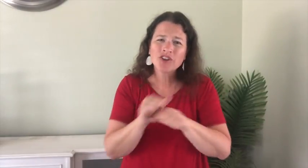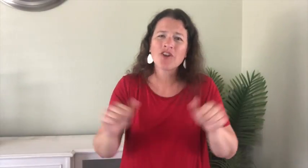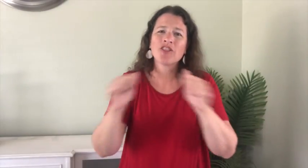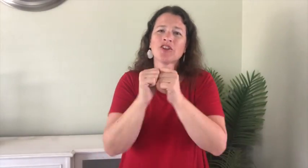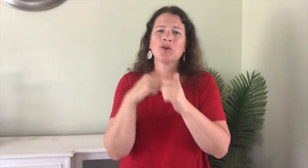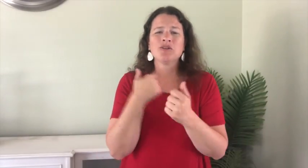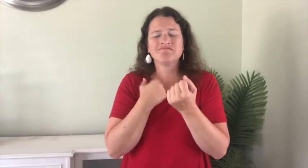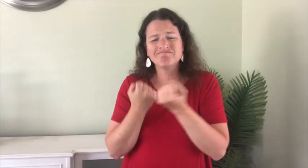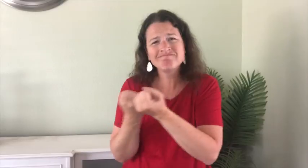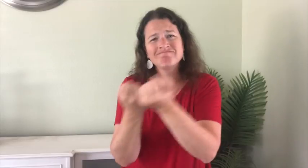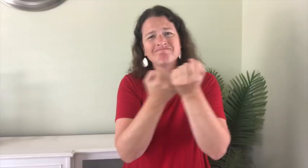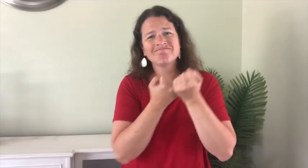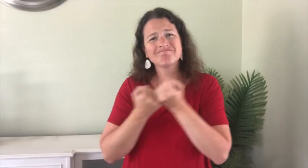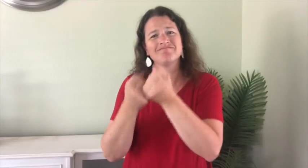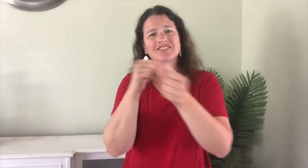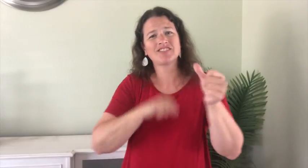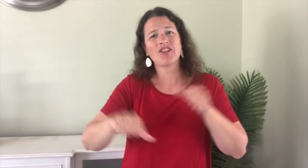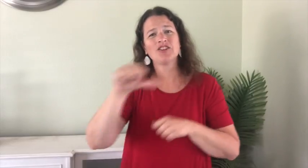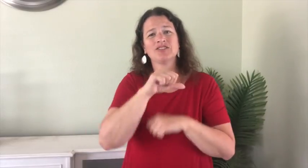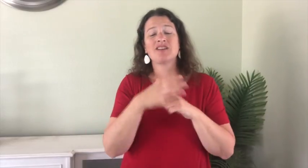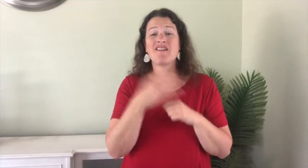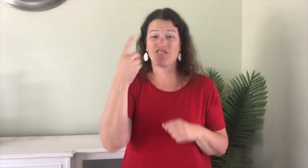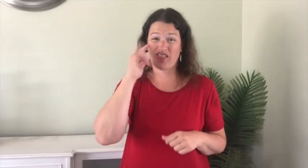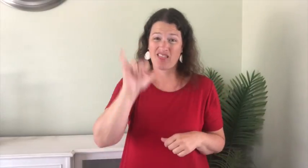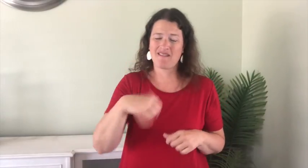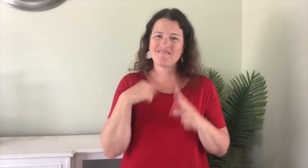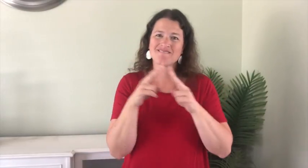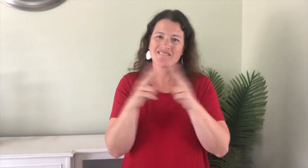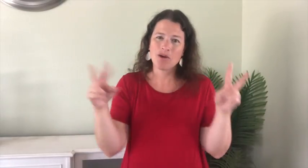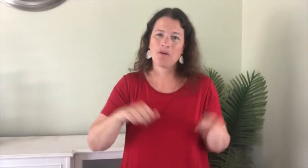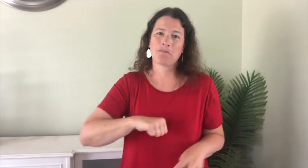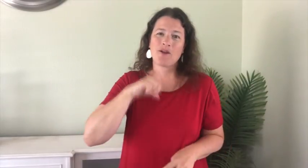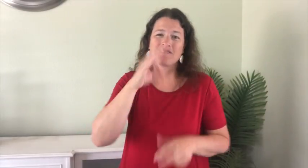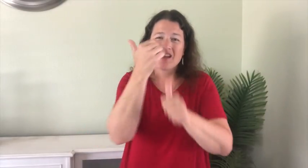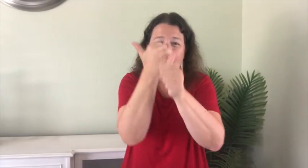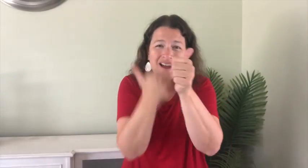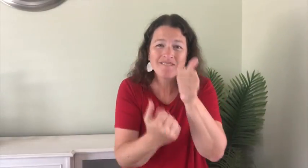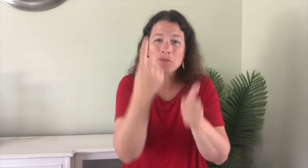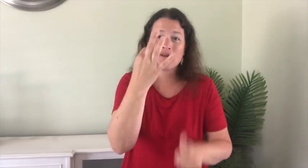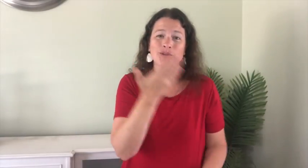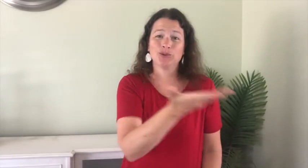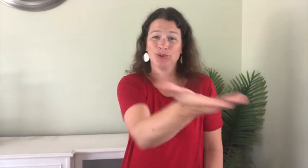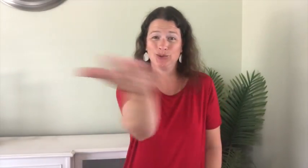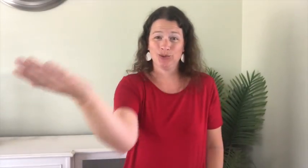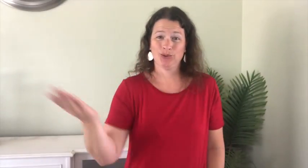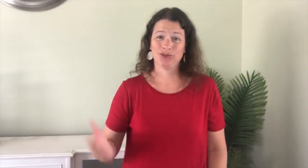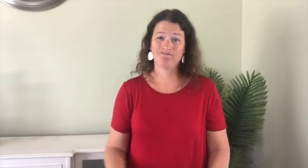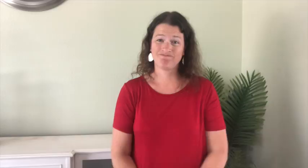another, and for that I'm very proud of each and every one of you.